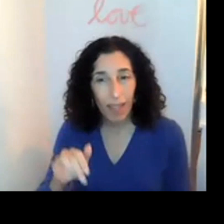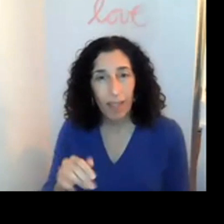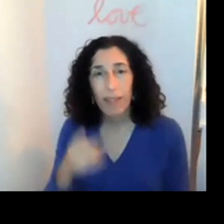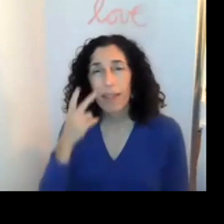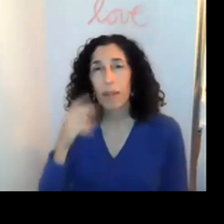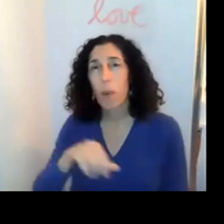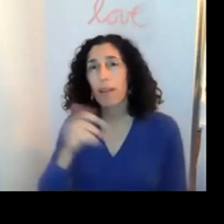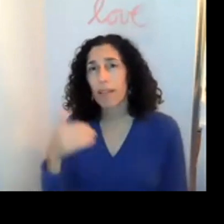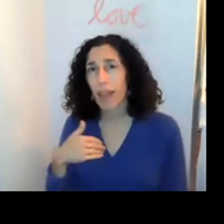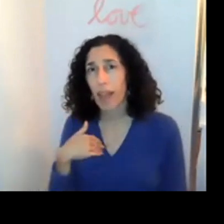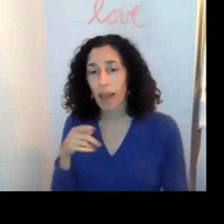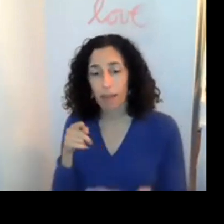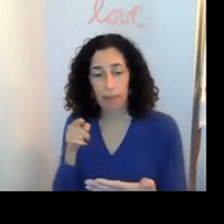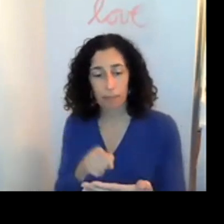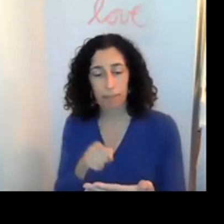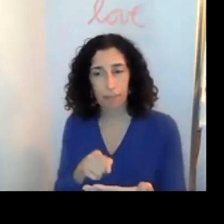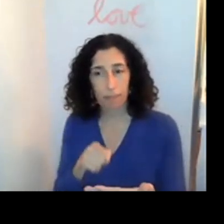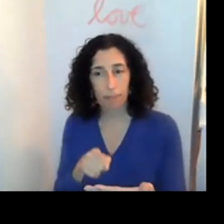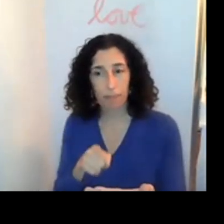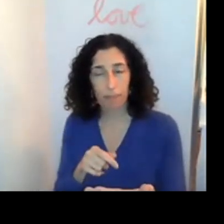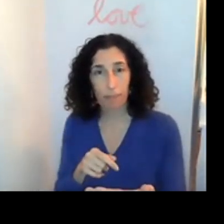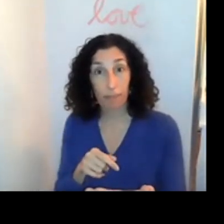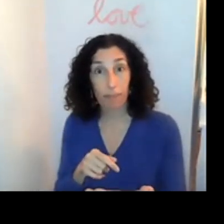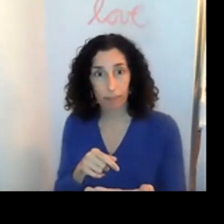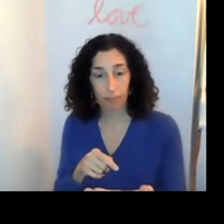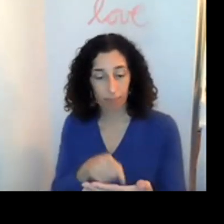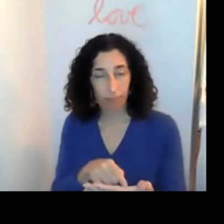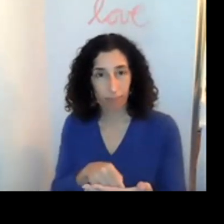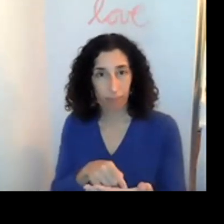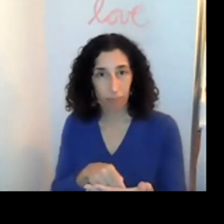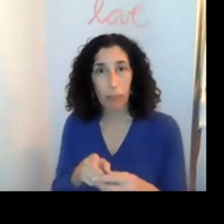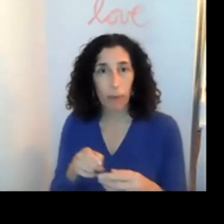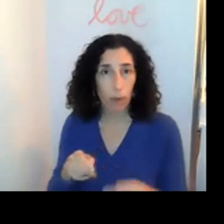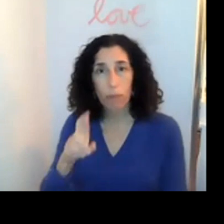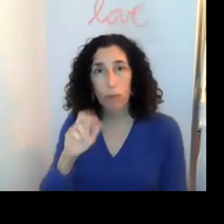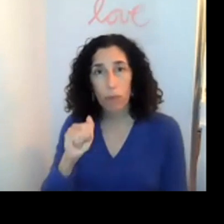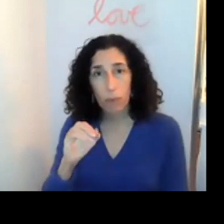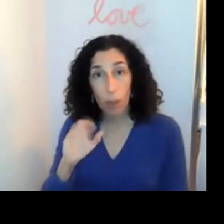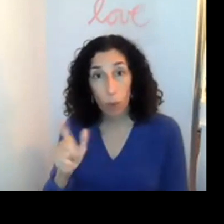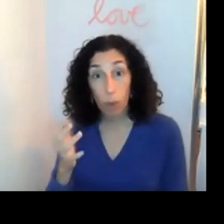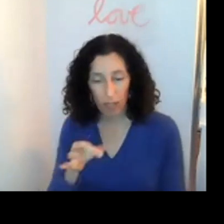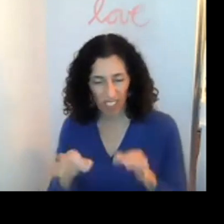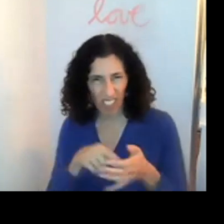are kind of like a whole humor genre maybe. >> Oh yes. Absolutely. Oh my goodness. I'll